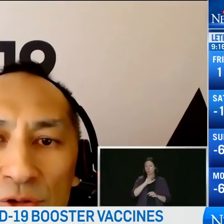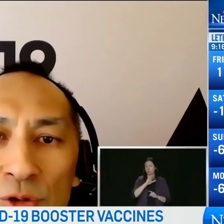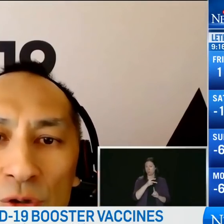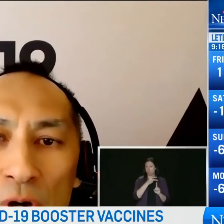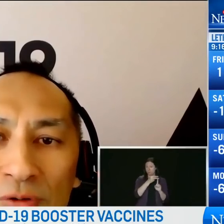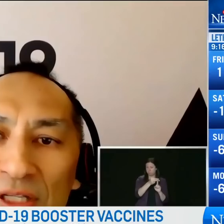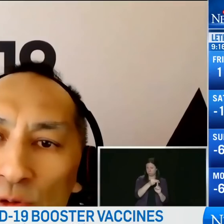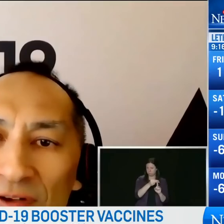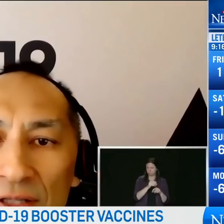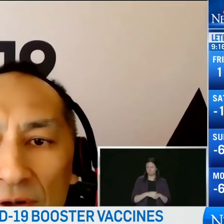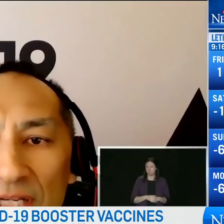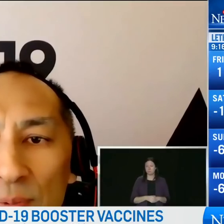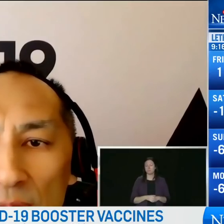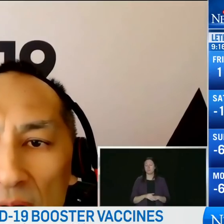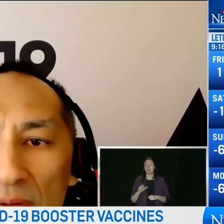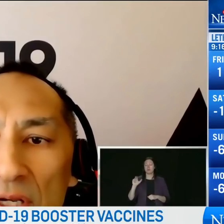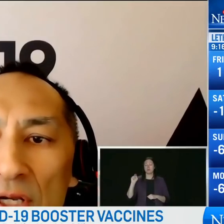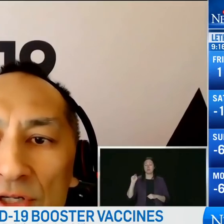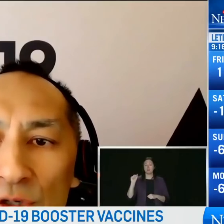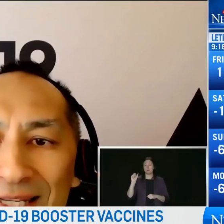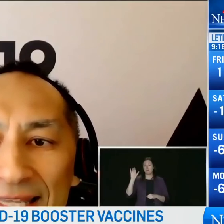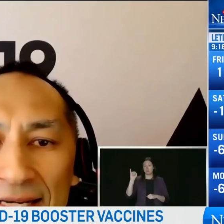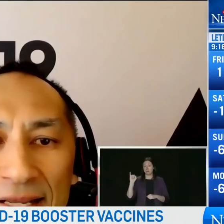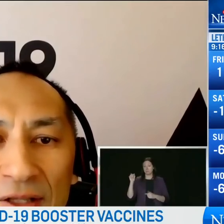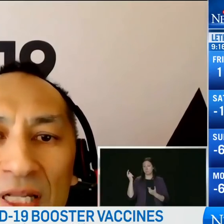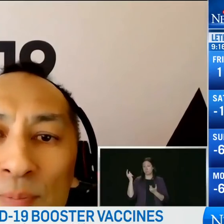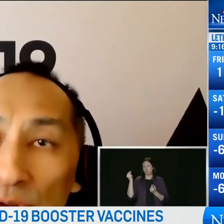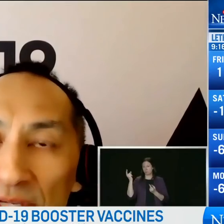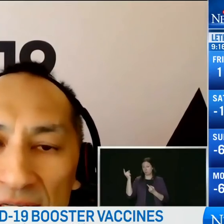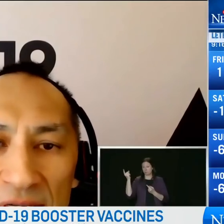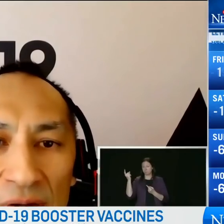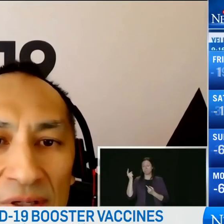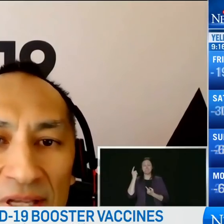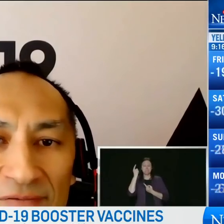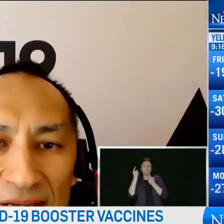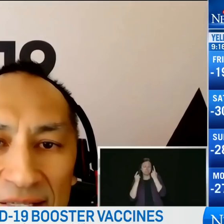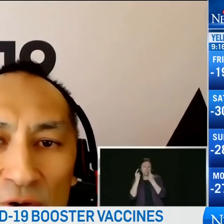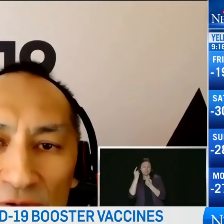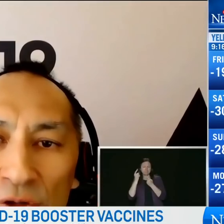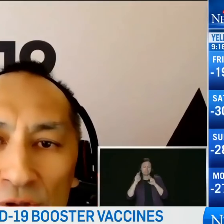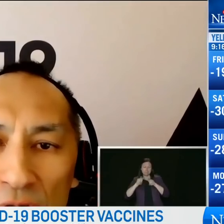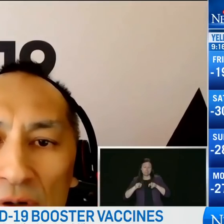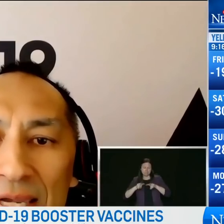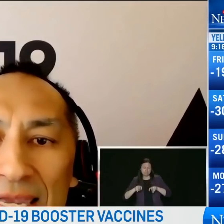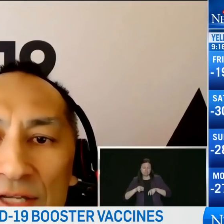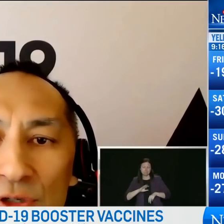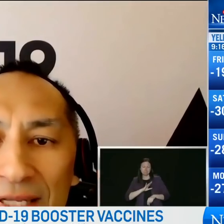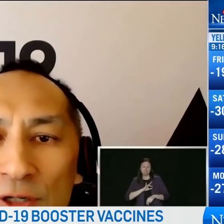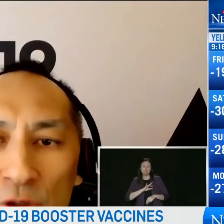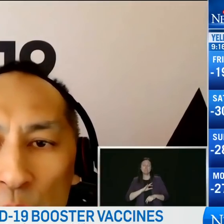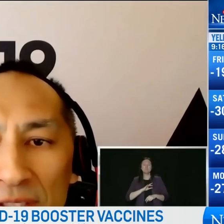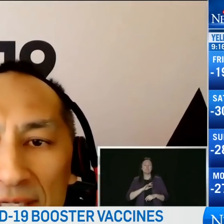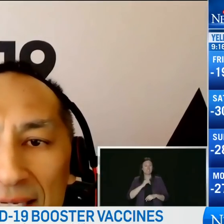29 YEARS. REGARDING BOOSTERS, THE NATIONAL